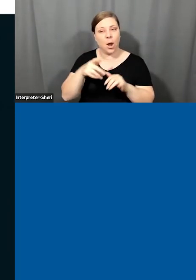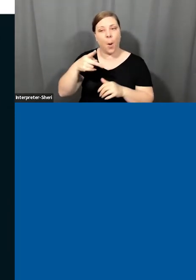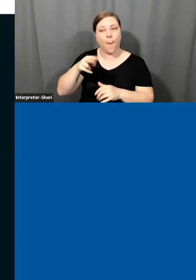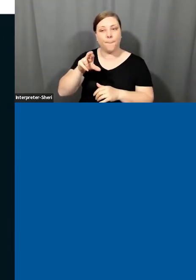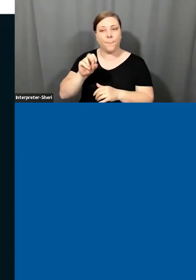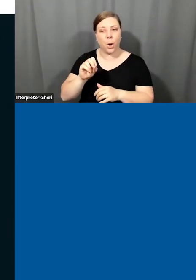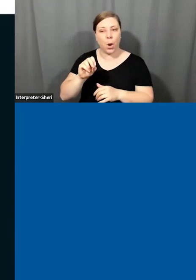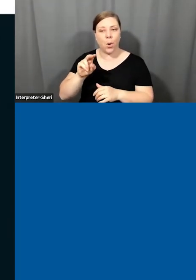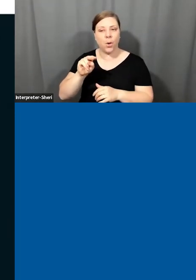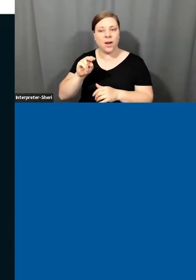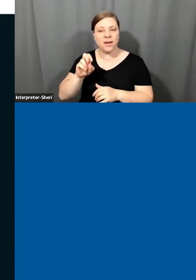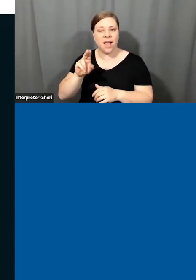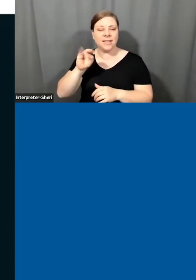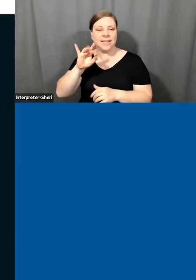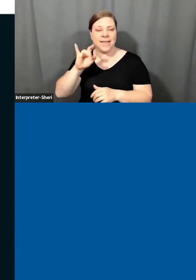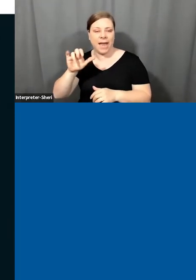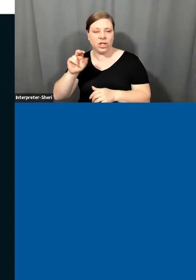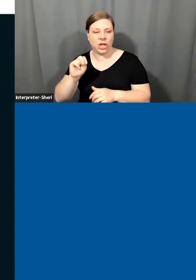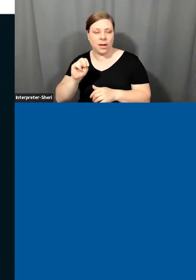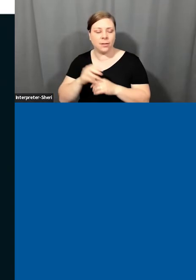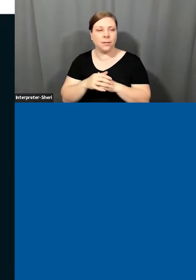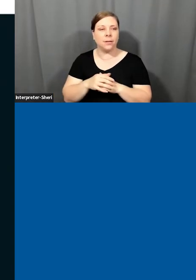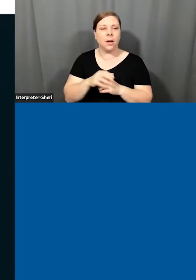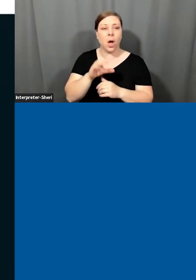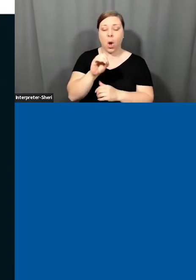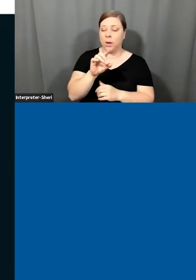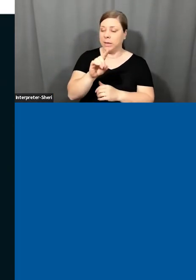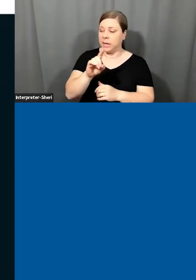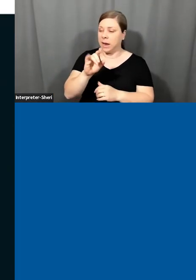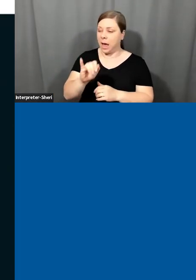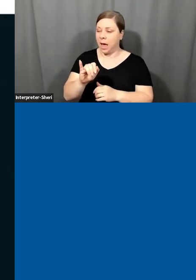If I type in O D D I, all screensreader read it oddi.